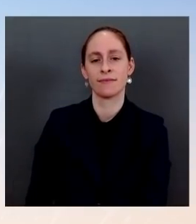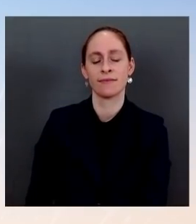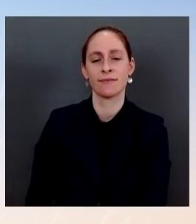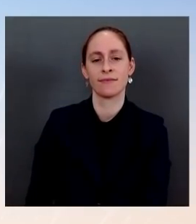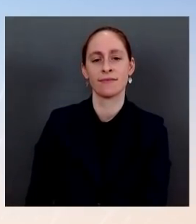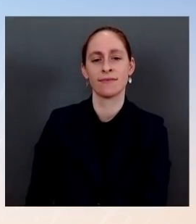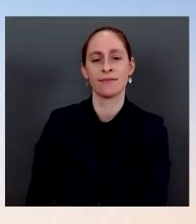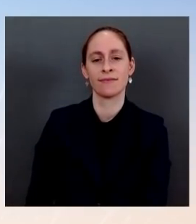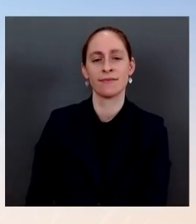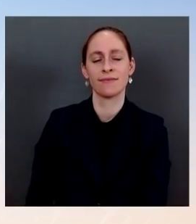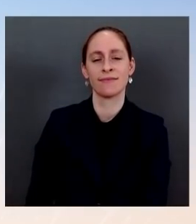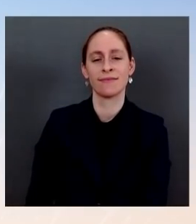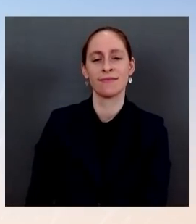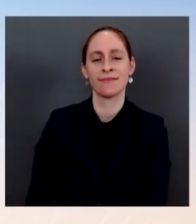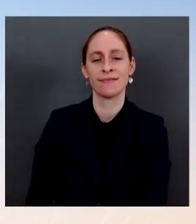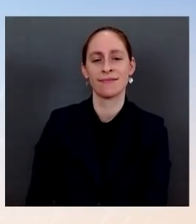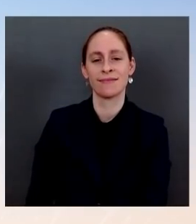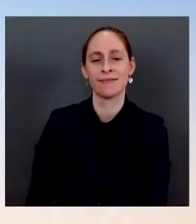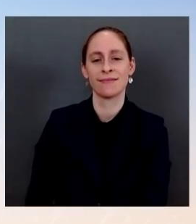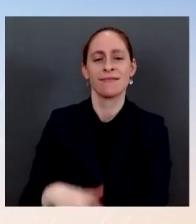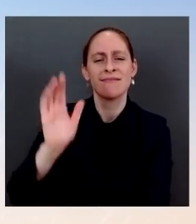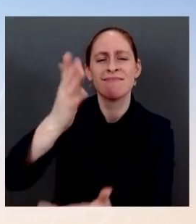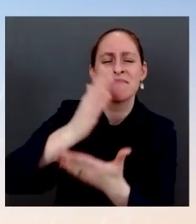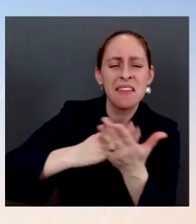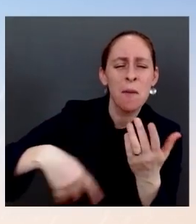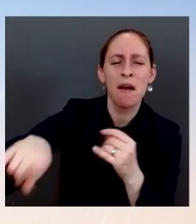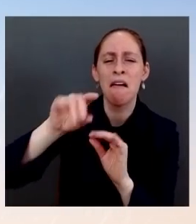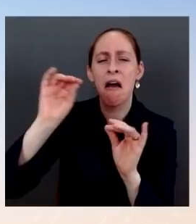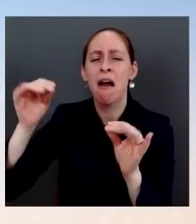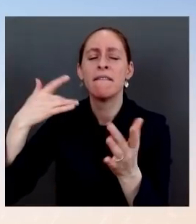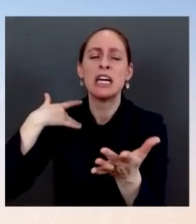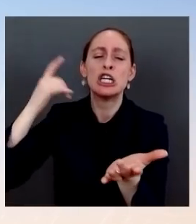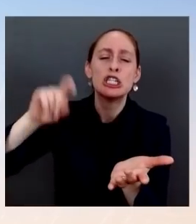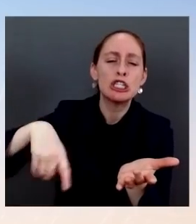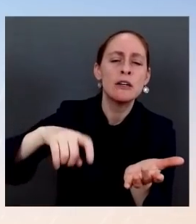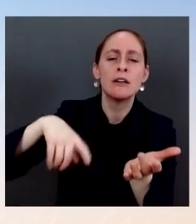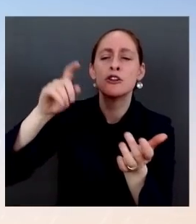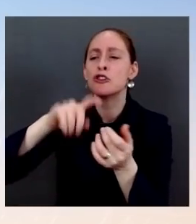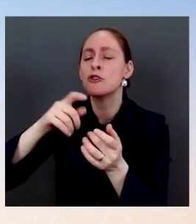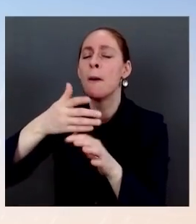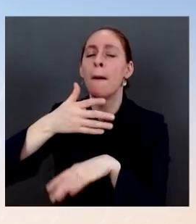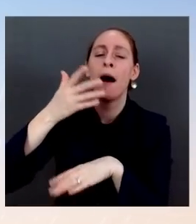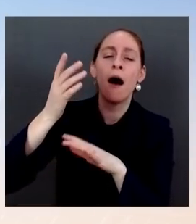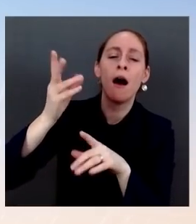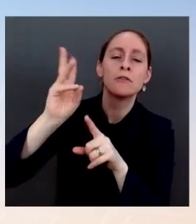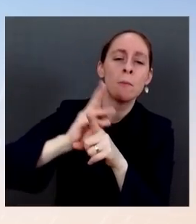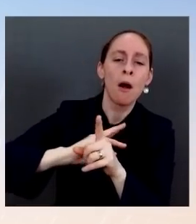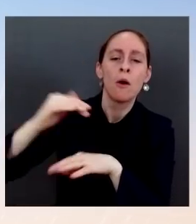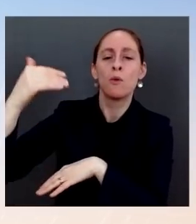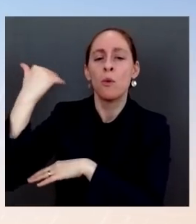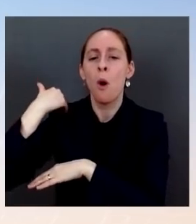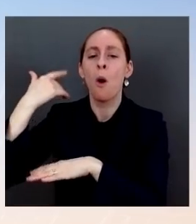So did the administration do enough to prepare for Omicron? Or is there now an understanding that perhaps there was more you could have done?